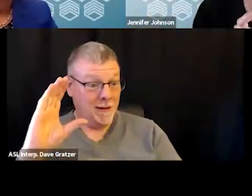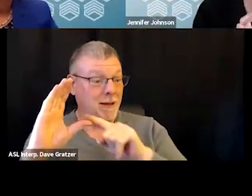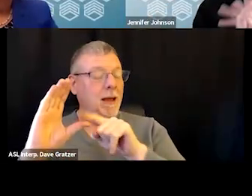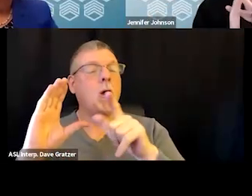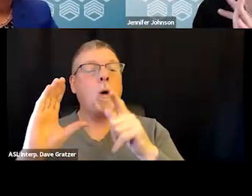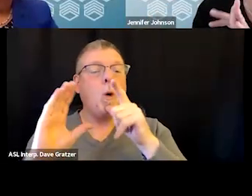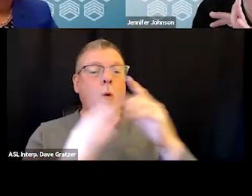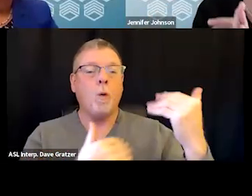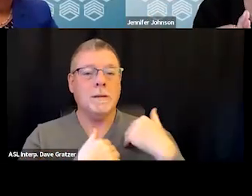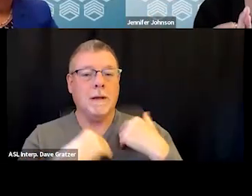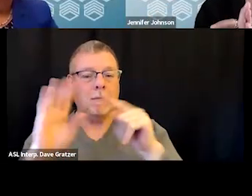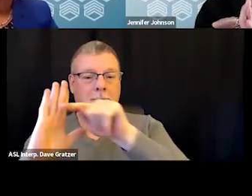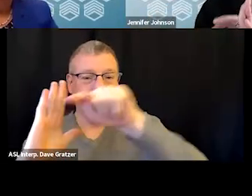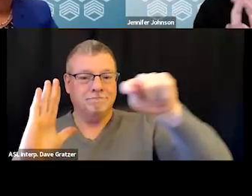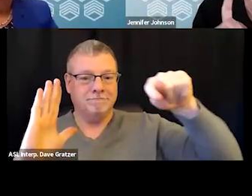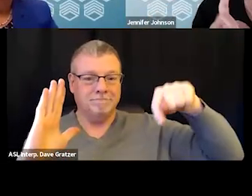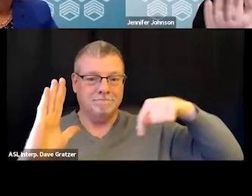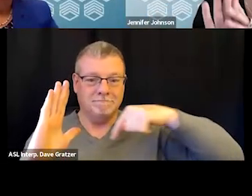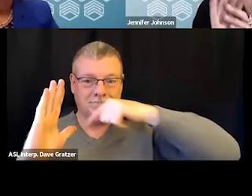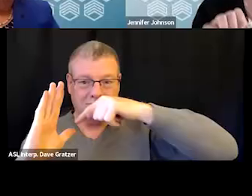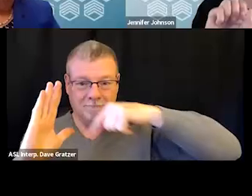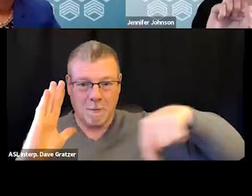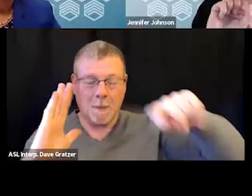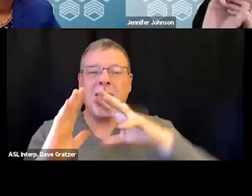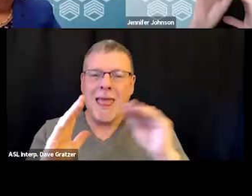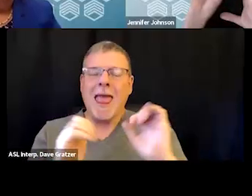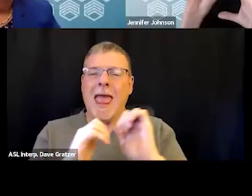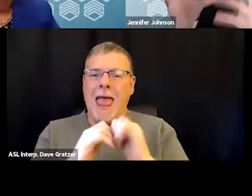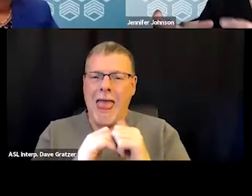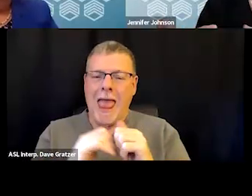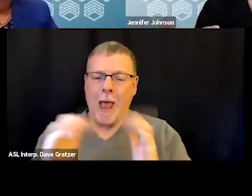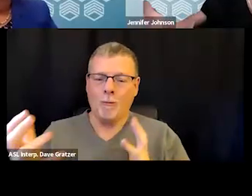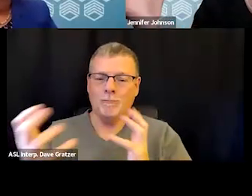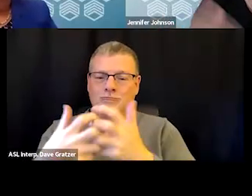courtroom, the role that they're playing, and how they can contribute to